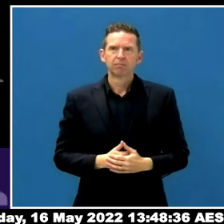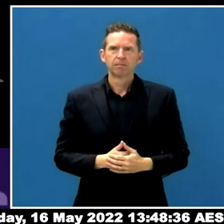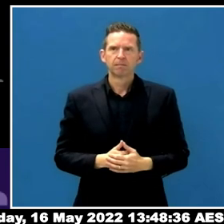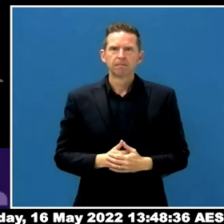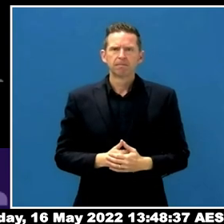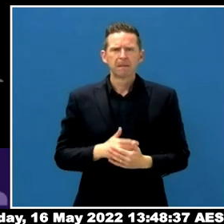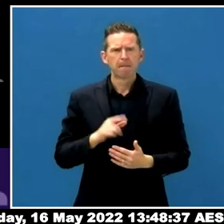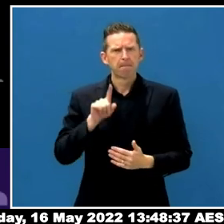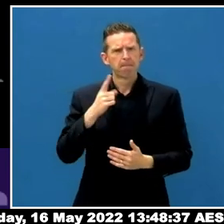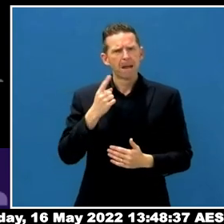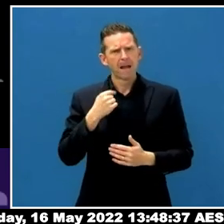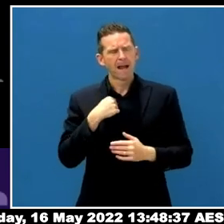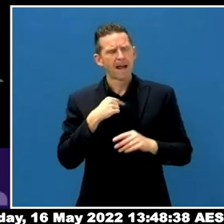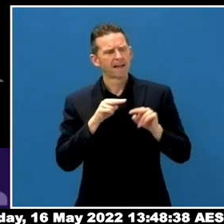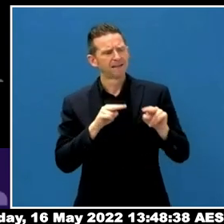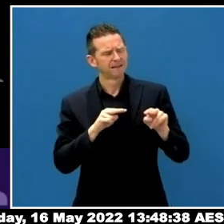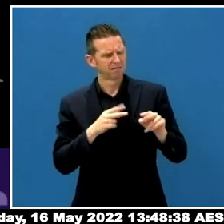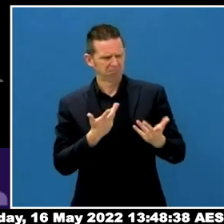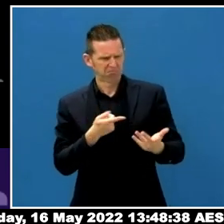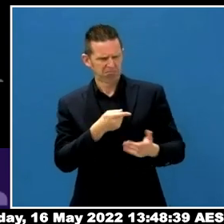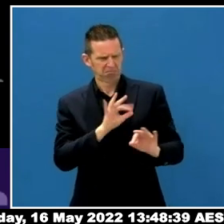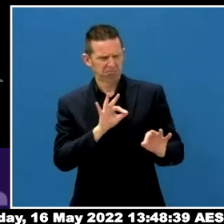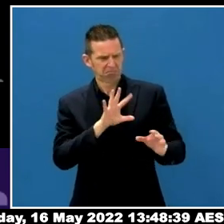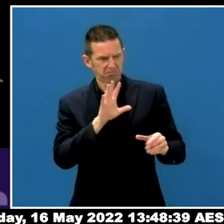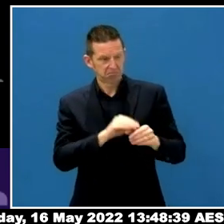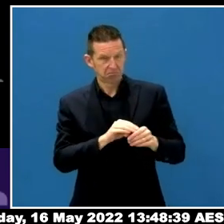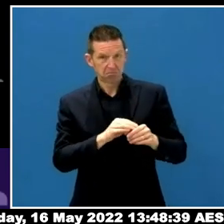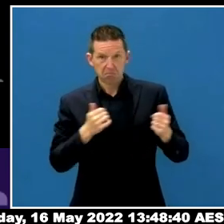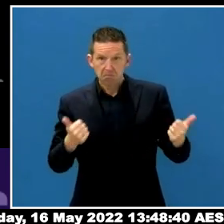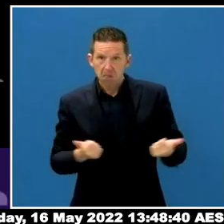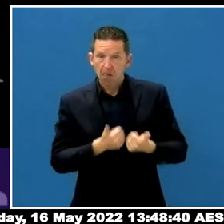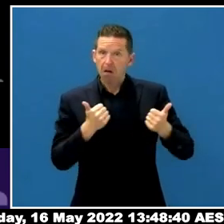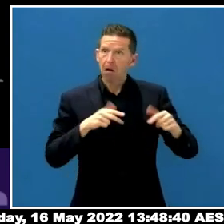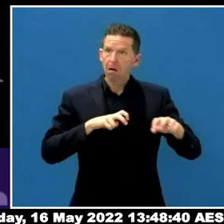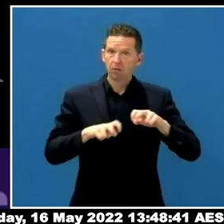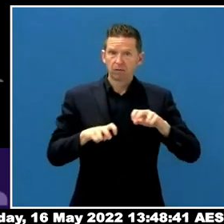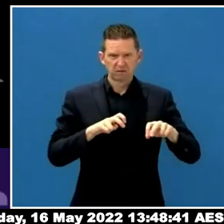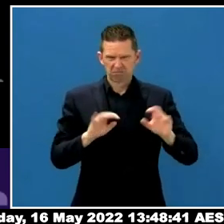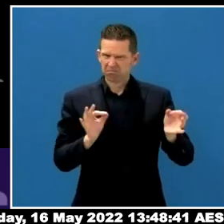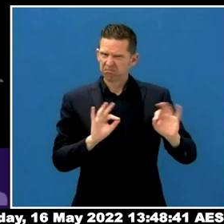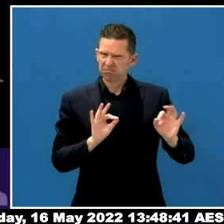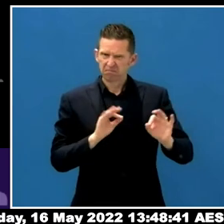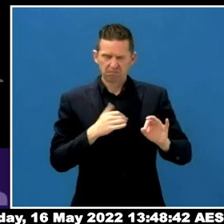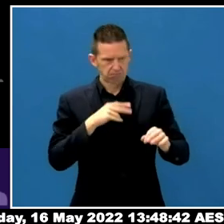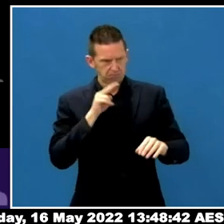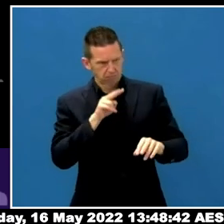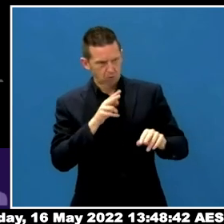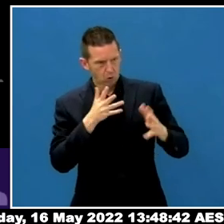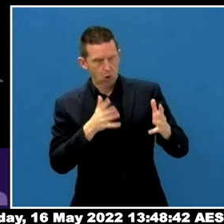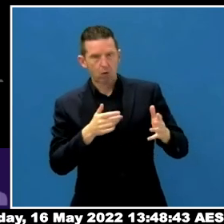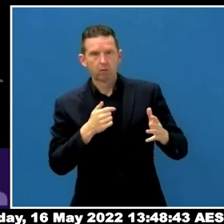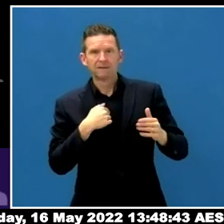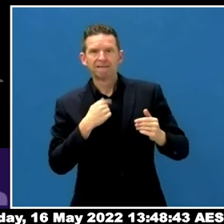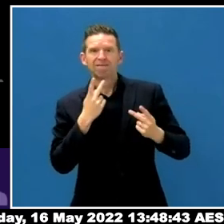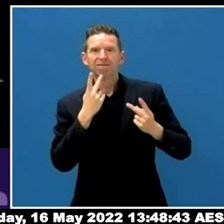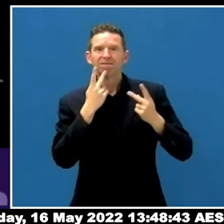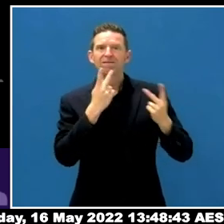participate in a lot. He used to stand in the corner when I went down to spy, just clapping, listening to